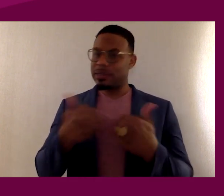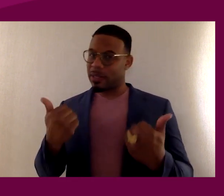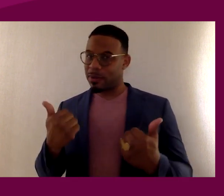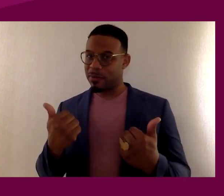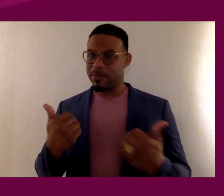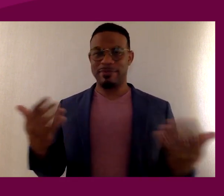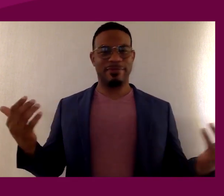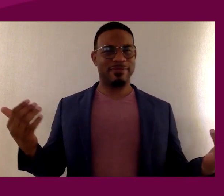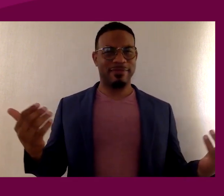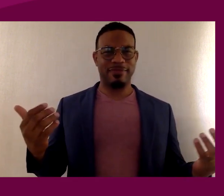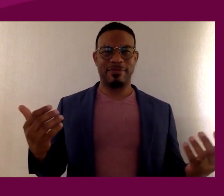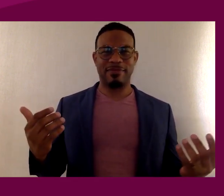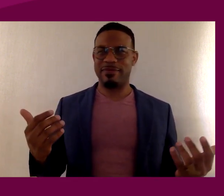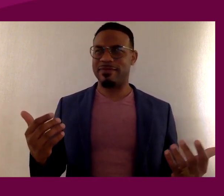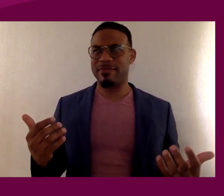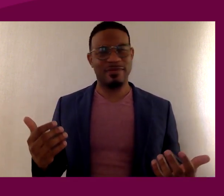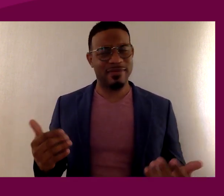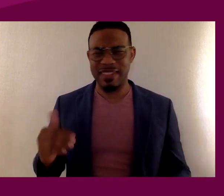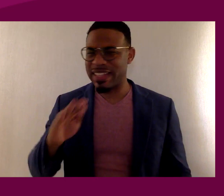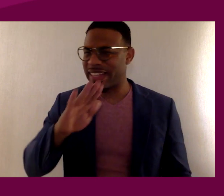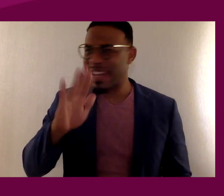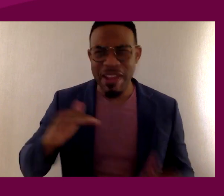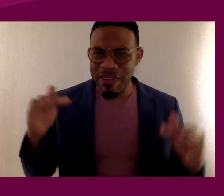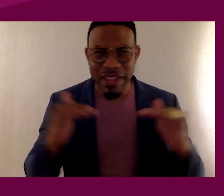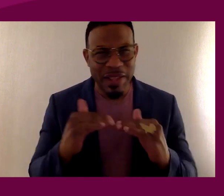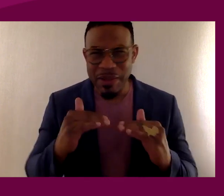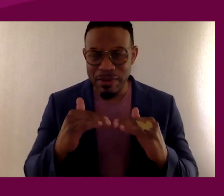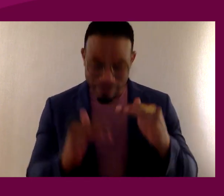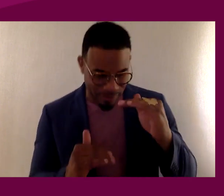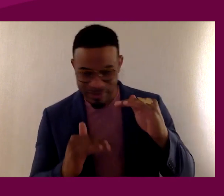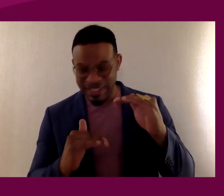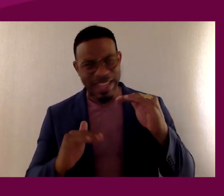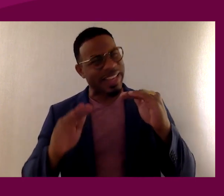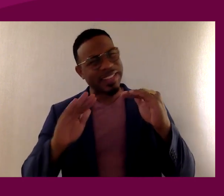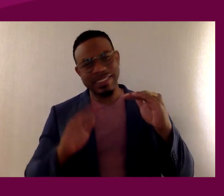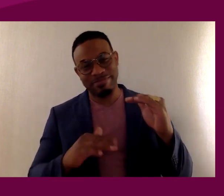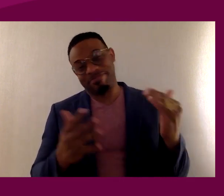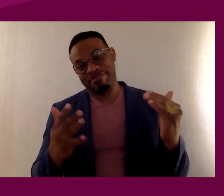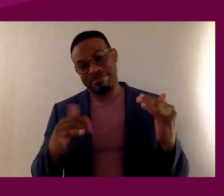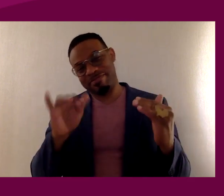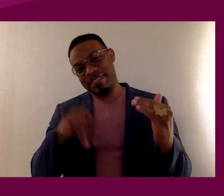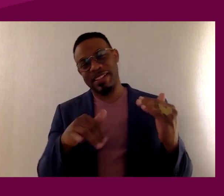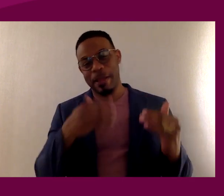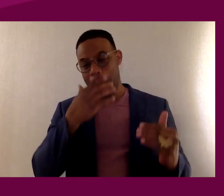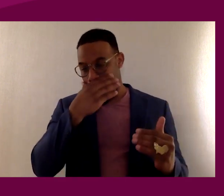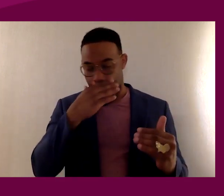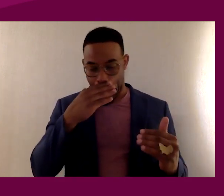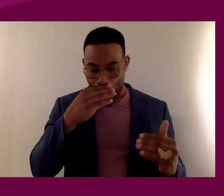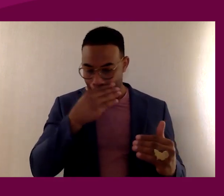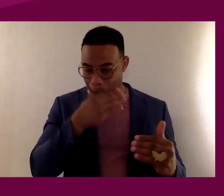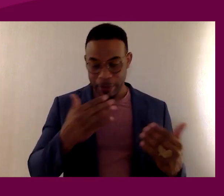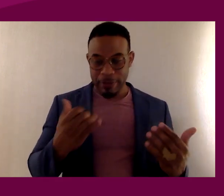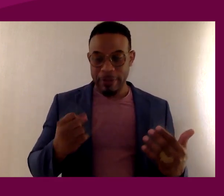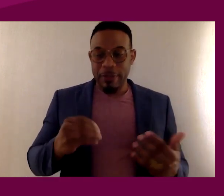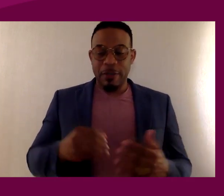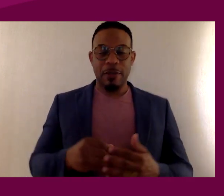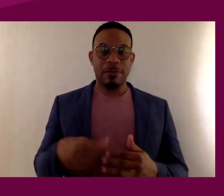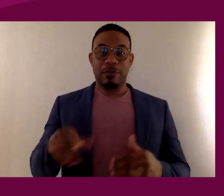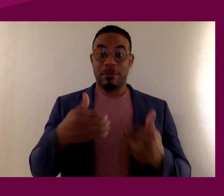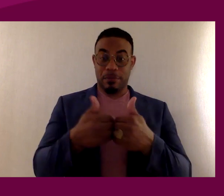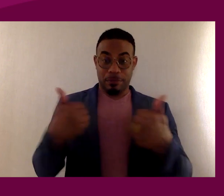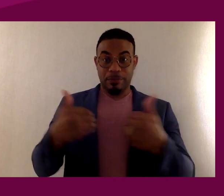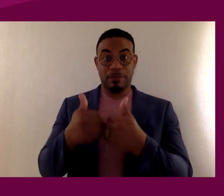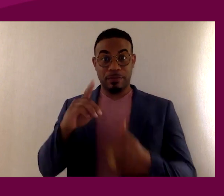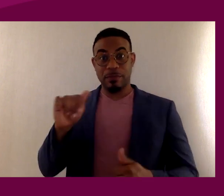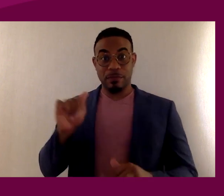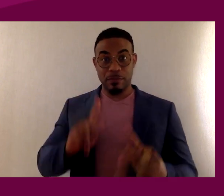supposedly equal, but separate but equal. No, it's never equal. It just isn't it. It just isn't it.